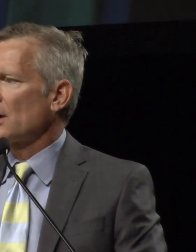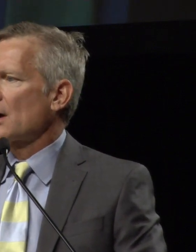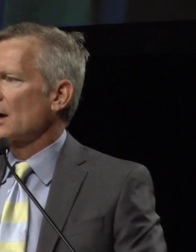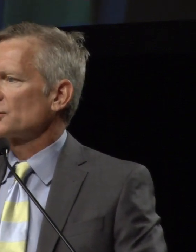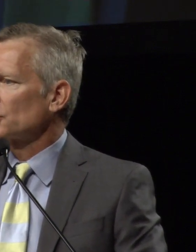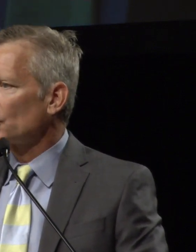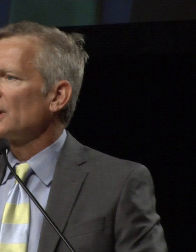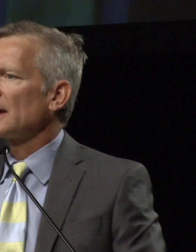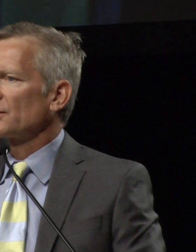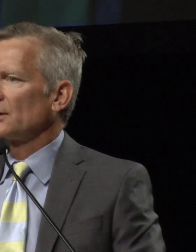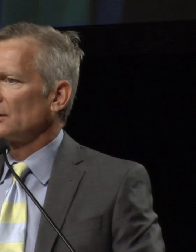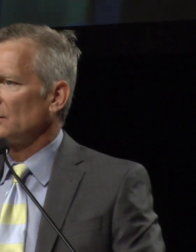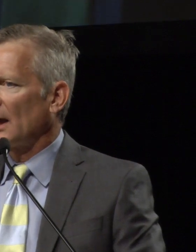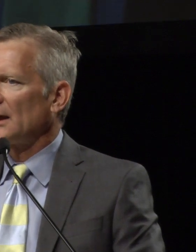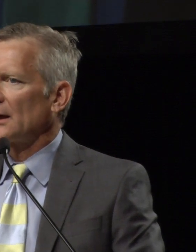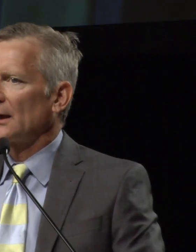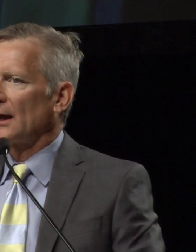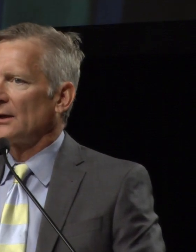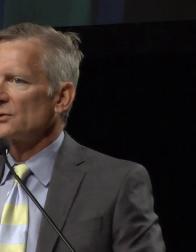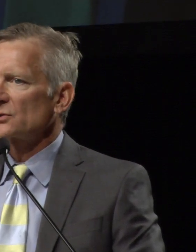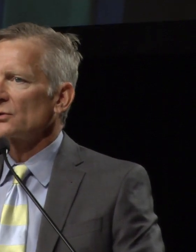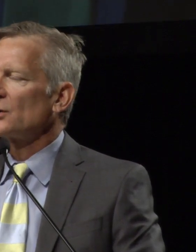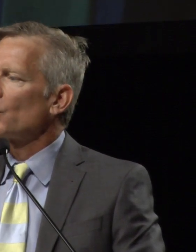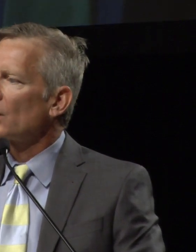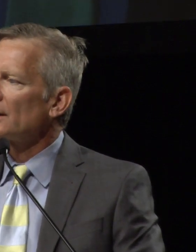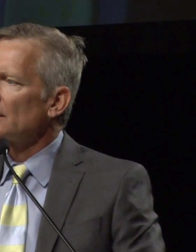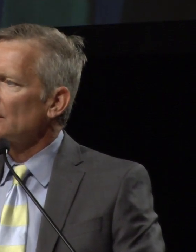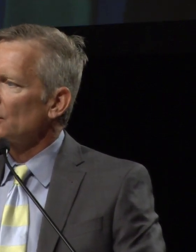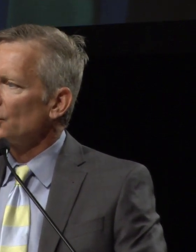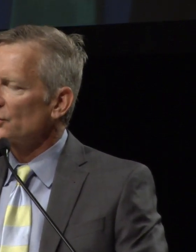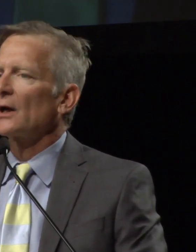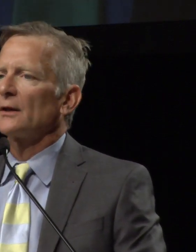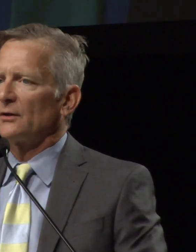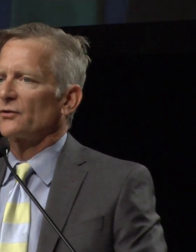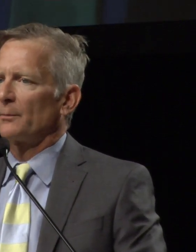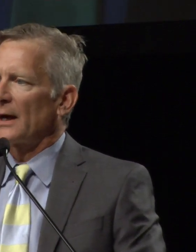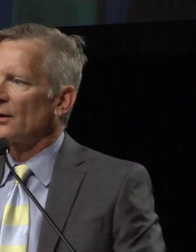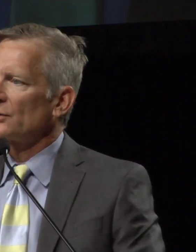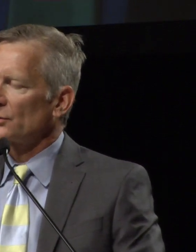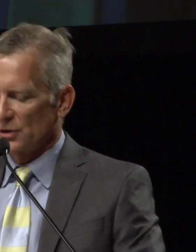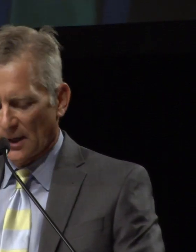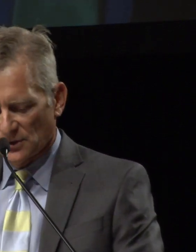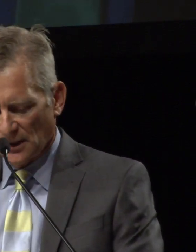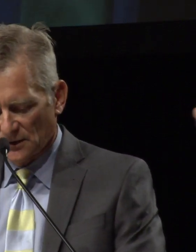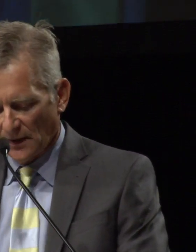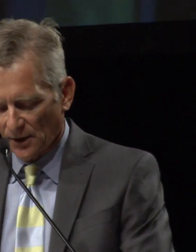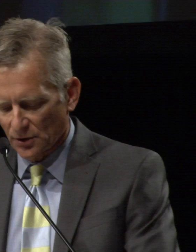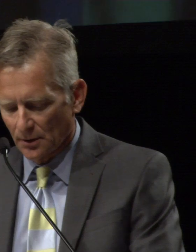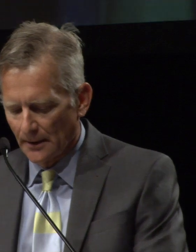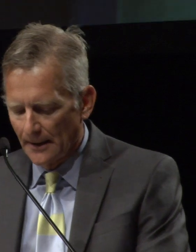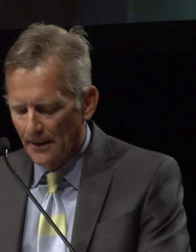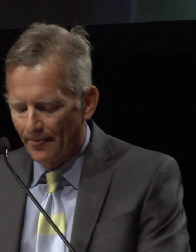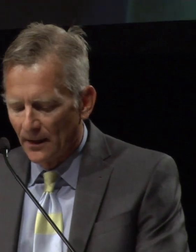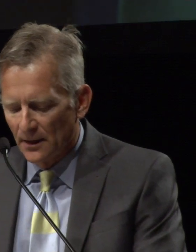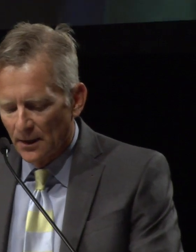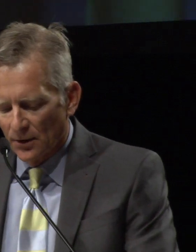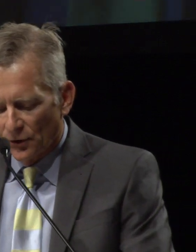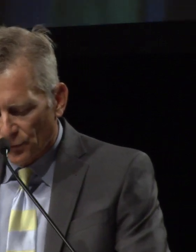ARE TO LOOKING AT THE DATA AND DISCERNING WHAT YOU'RE TELLING US ABOUT YOUR JOB SATISFACTION.